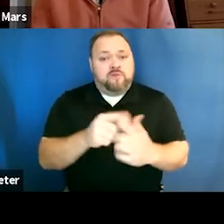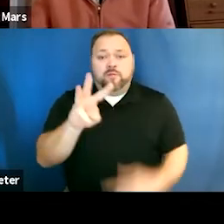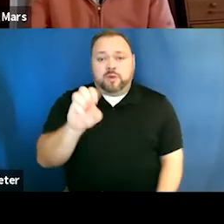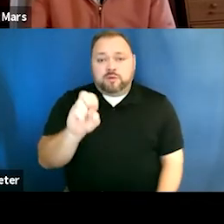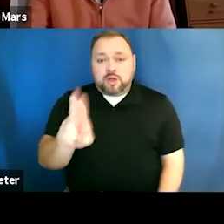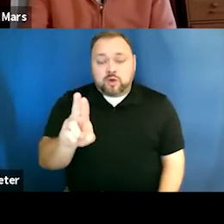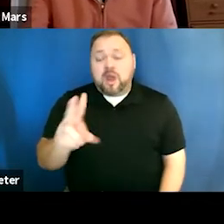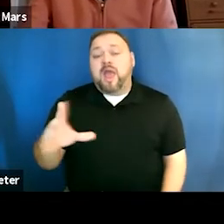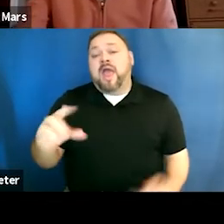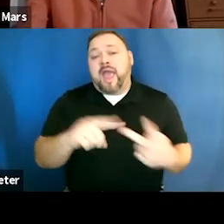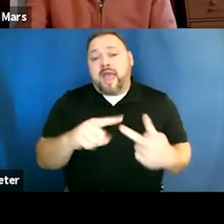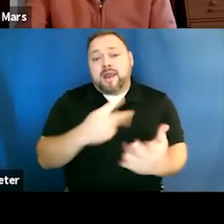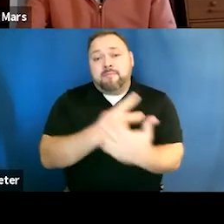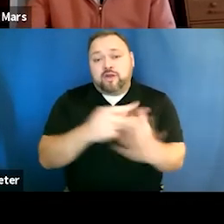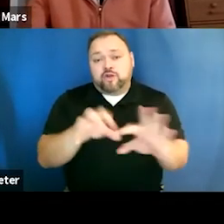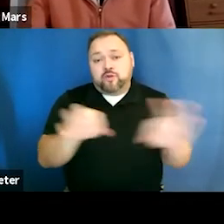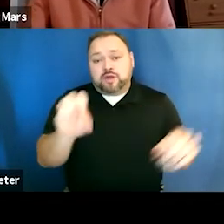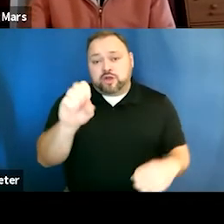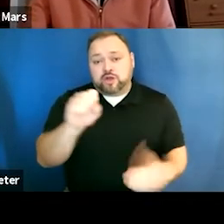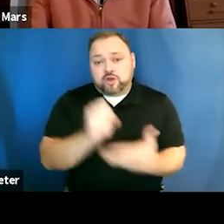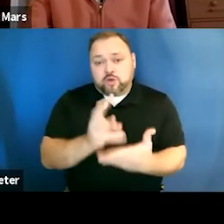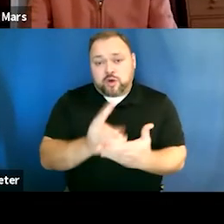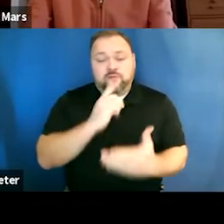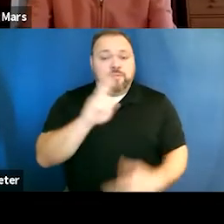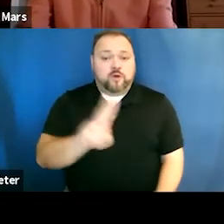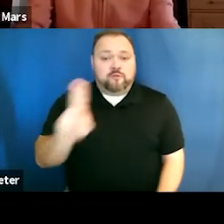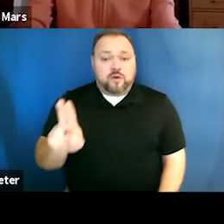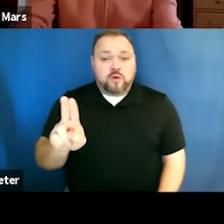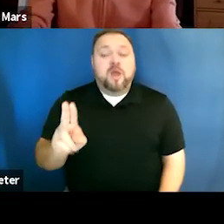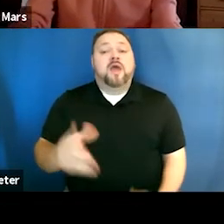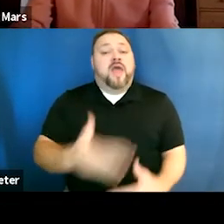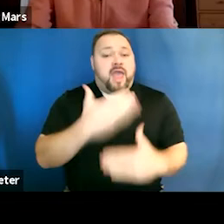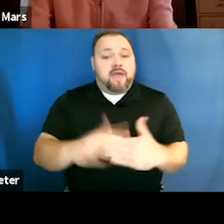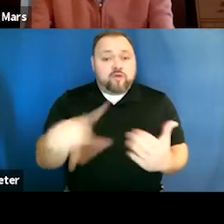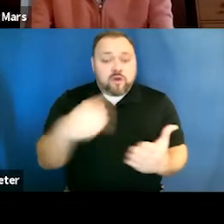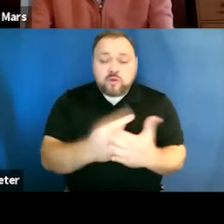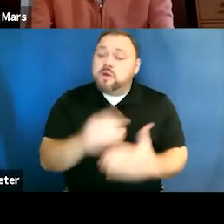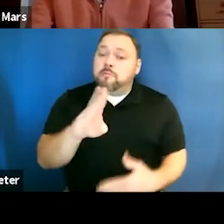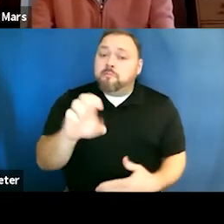and a master's degree in social work from the University of Utah. Following graduation, Brett worked as a counselor,